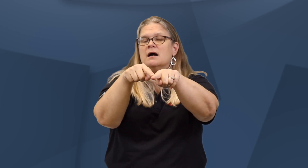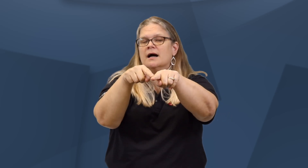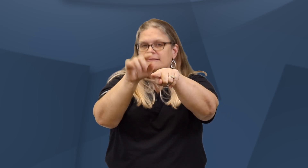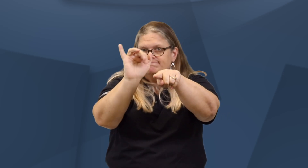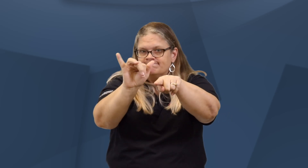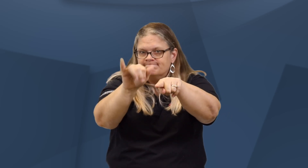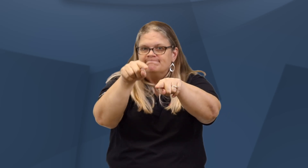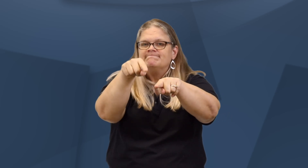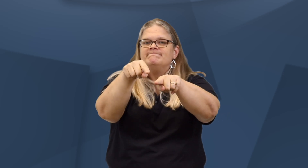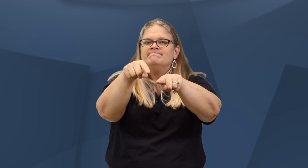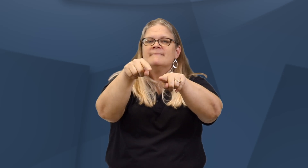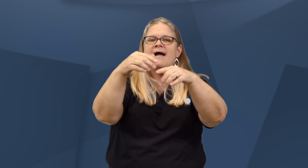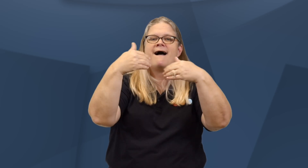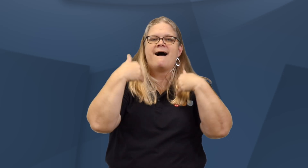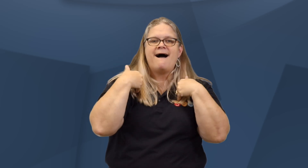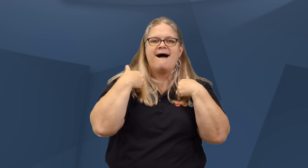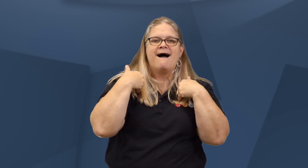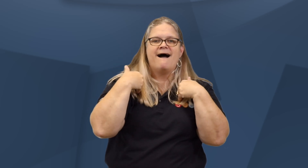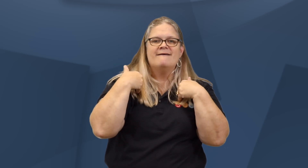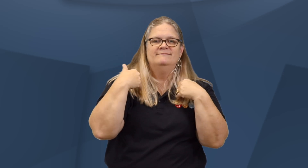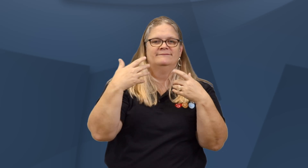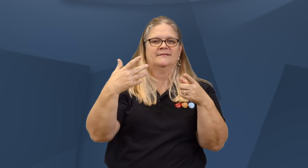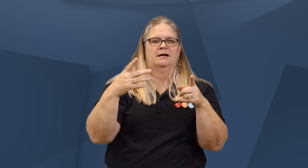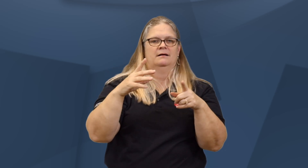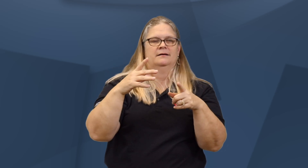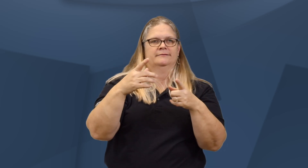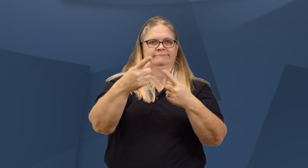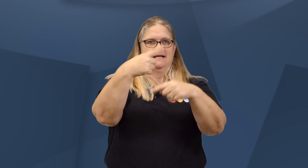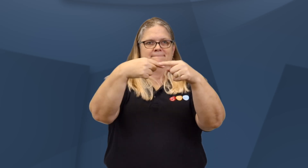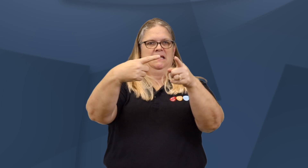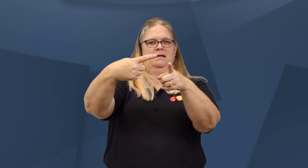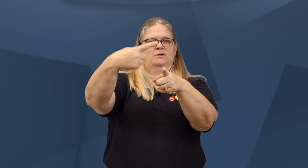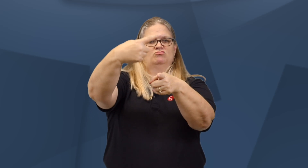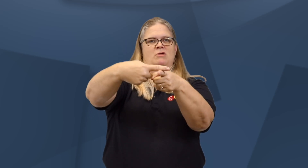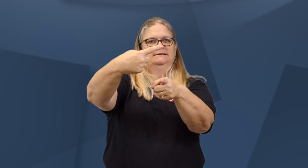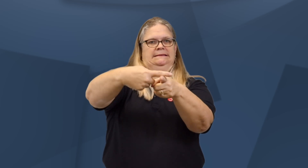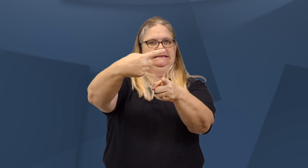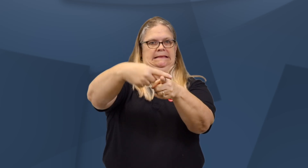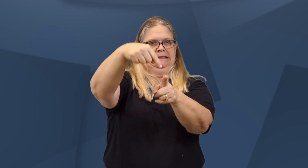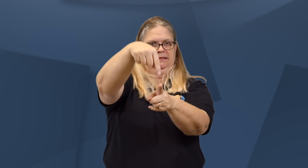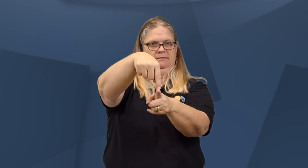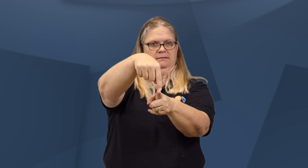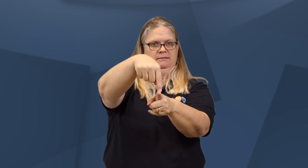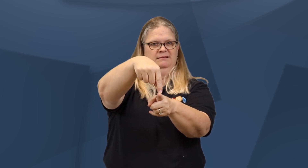the child cannot see the upcoming railroad crossing.